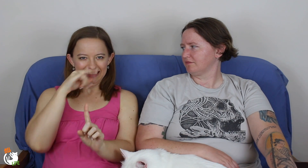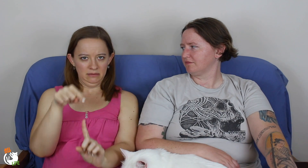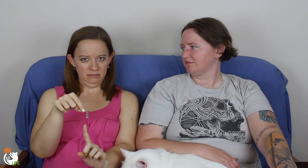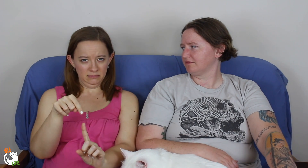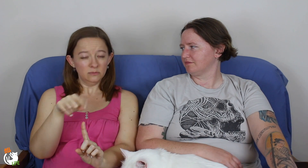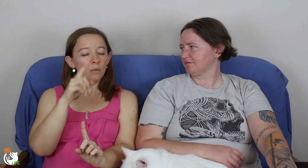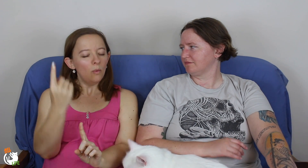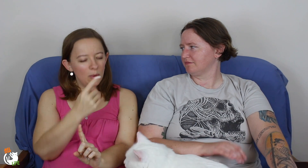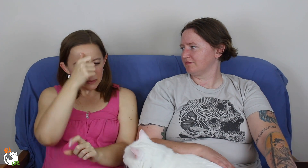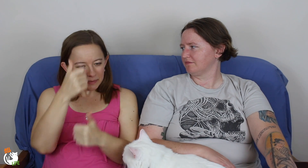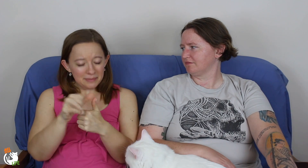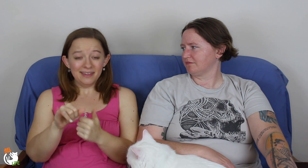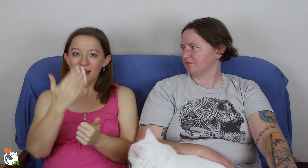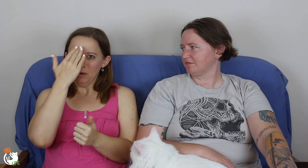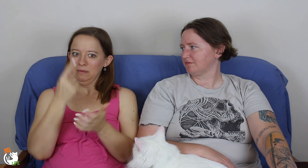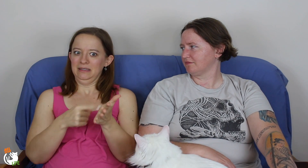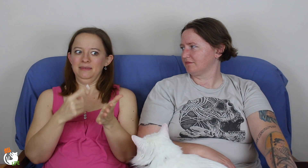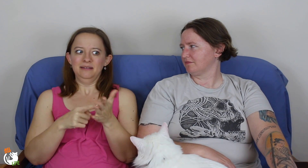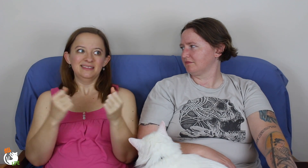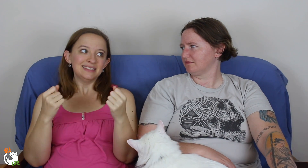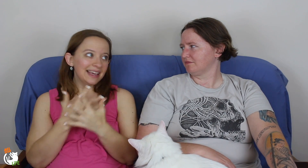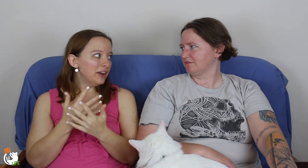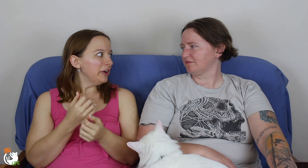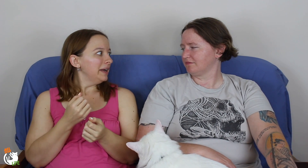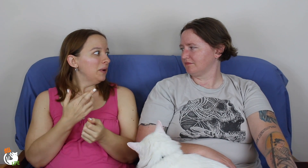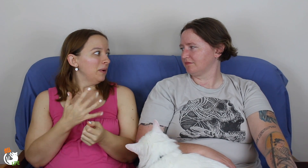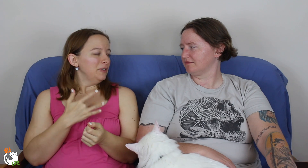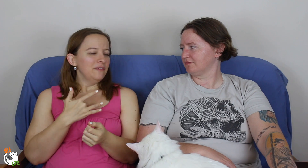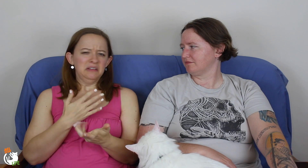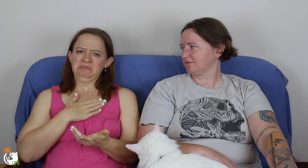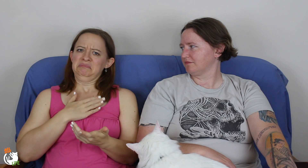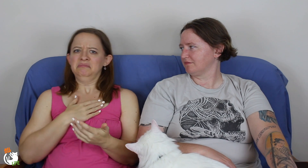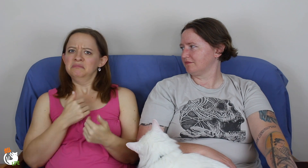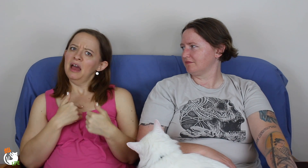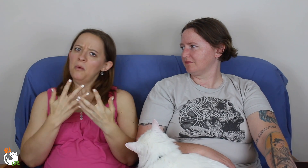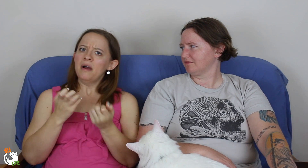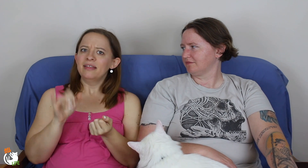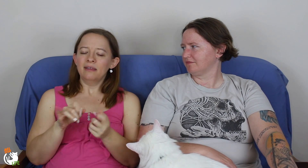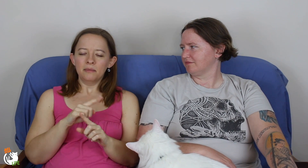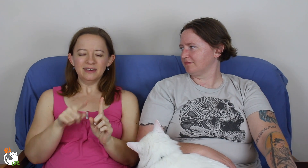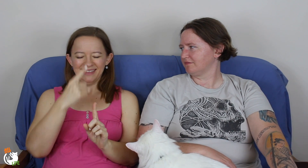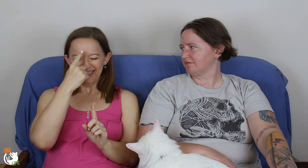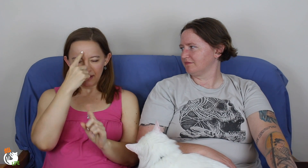It's about the child's feelings. Always remember that. Sometimes it's really scary or you might feel, well this is my child,